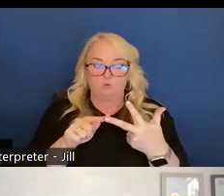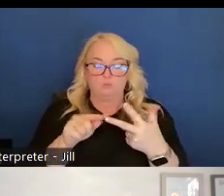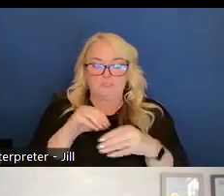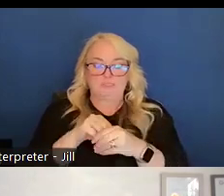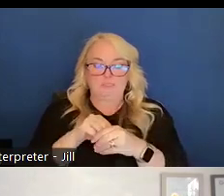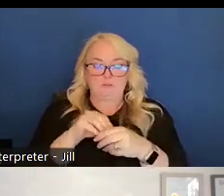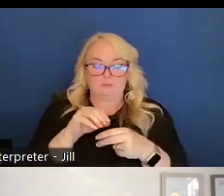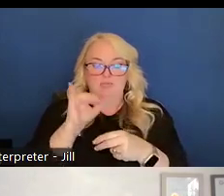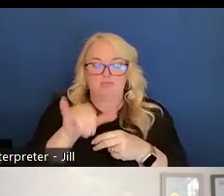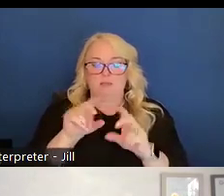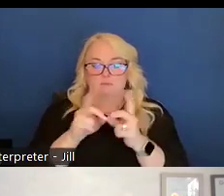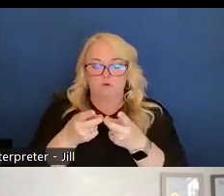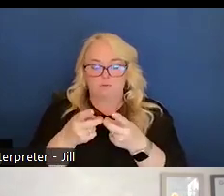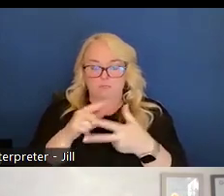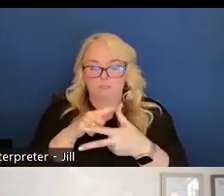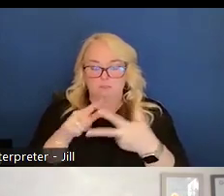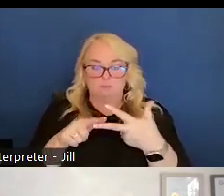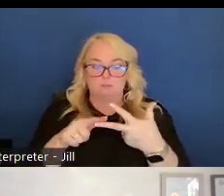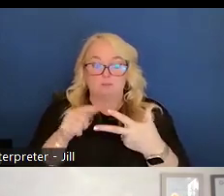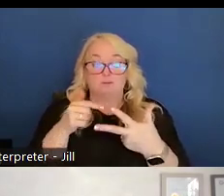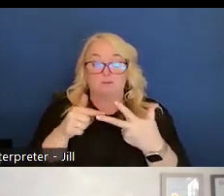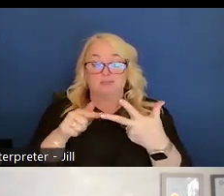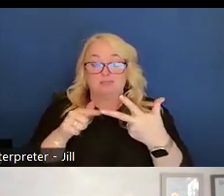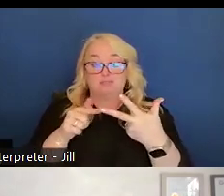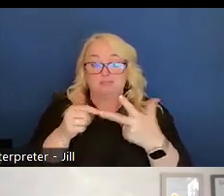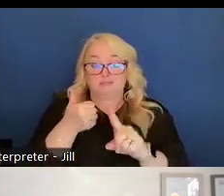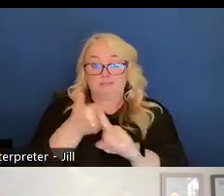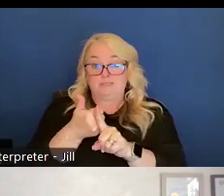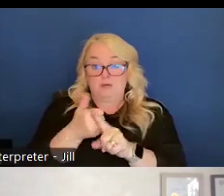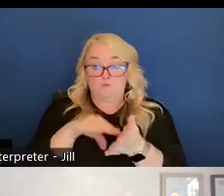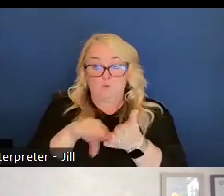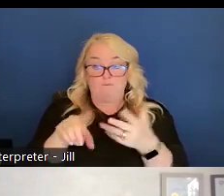Disabilities. The Self waiver, the last one on that list, is